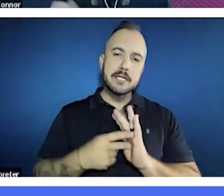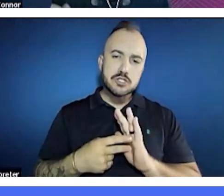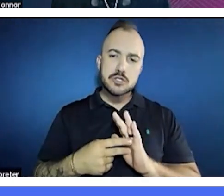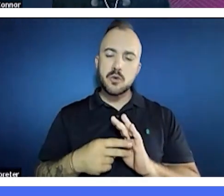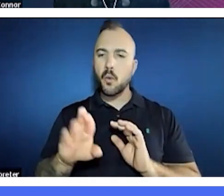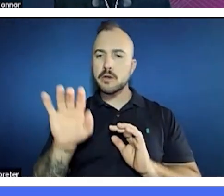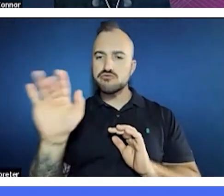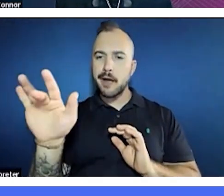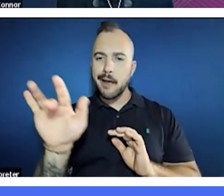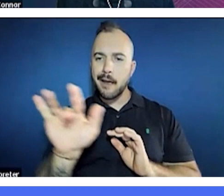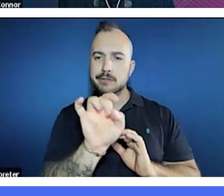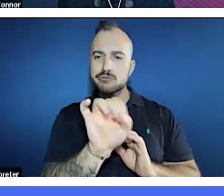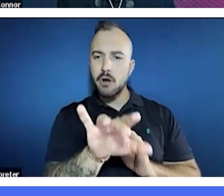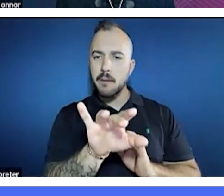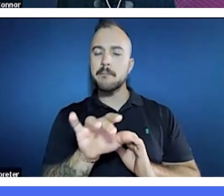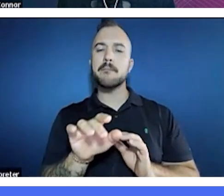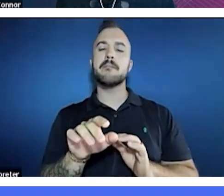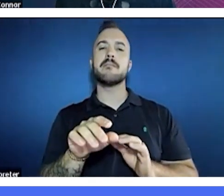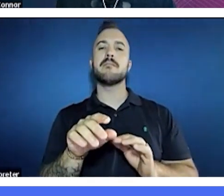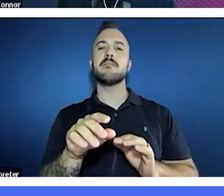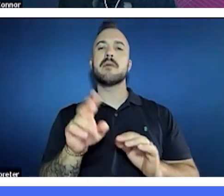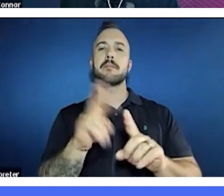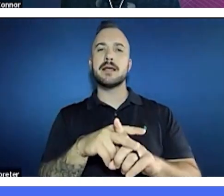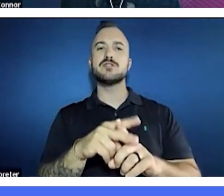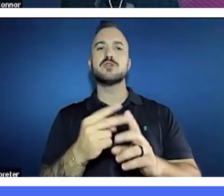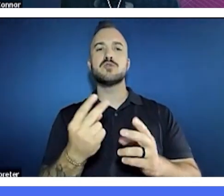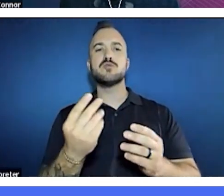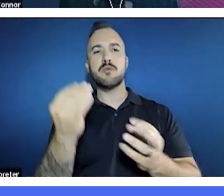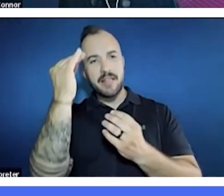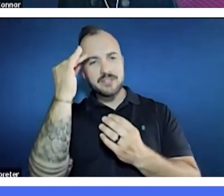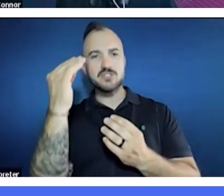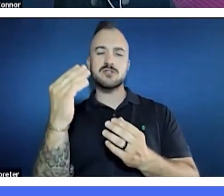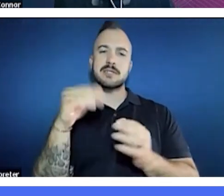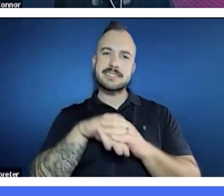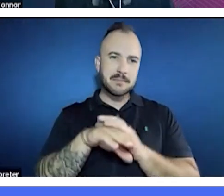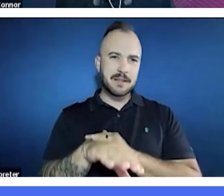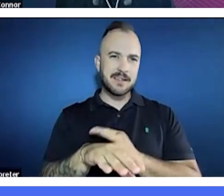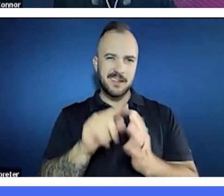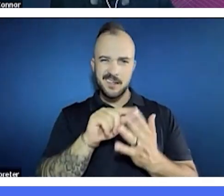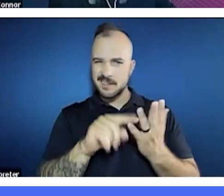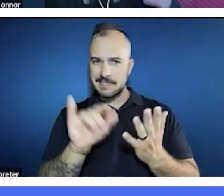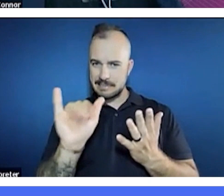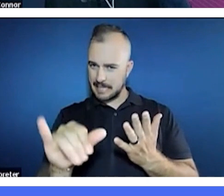of priming, scaffolding, application, reflection, and, you know, accessibility. Does that really help somebody if they know the difference